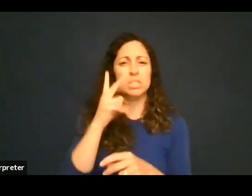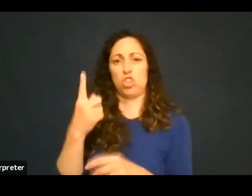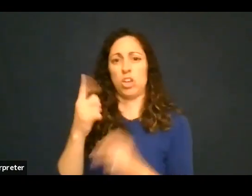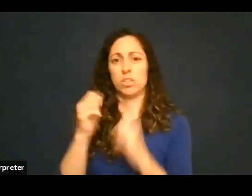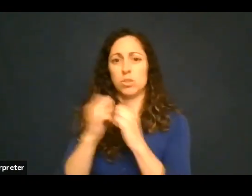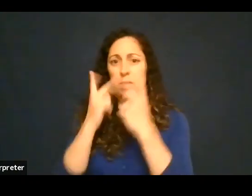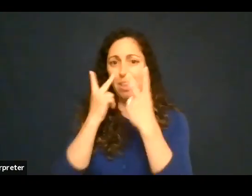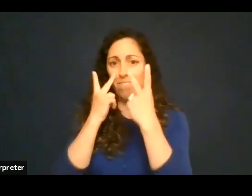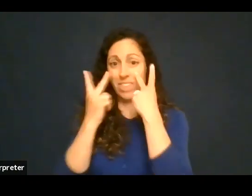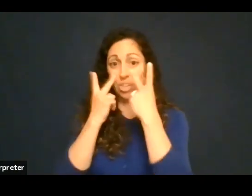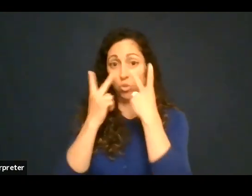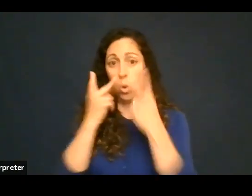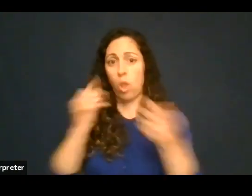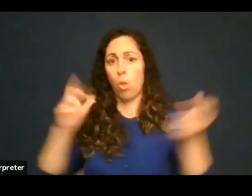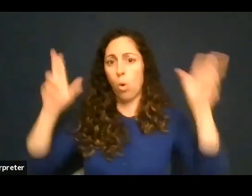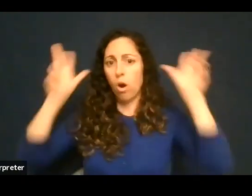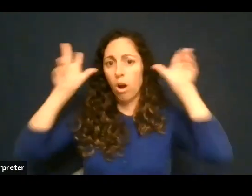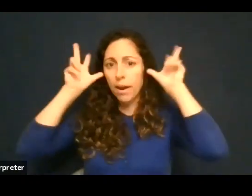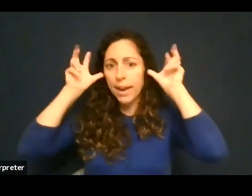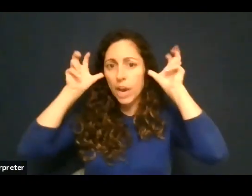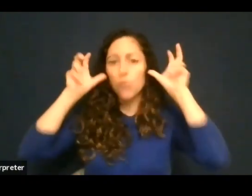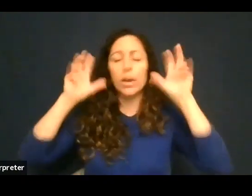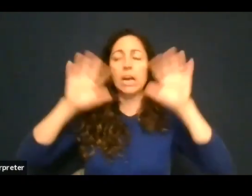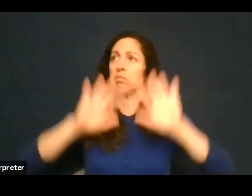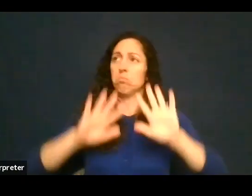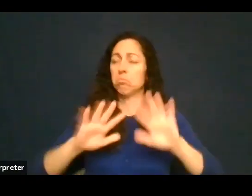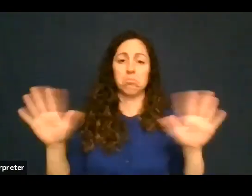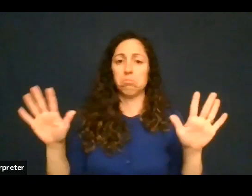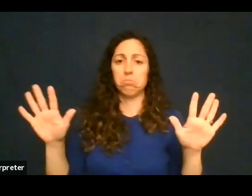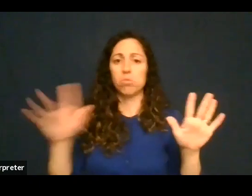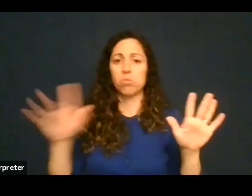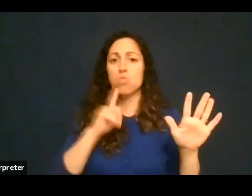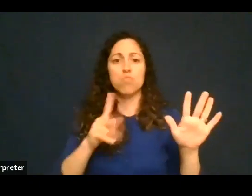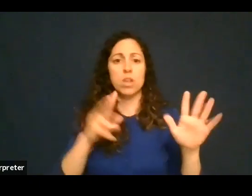You really want to take every technique out there that may be useful and examine